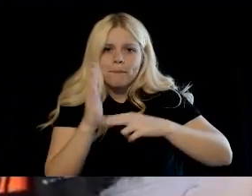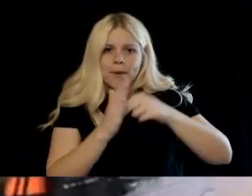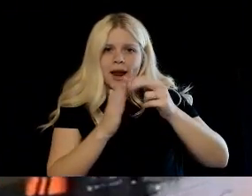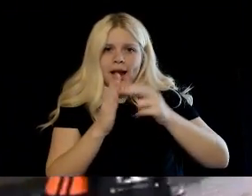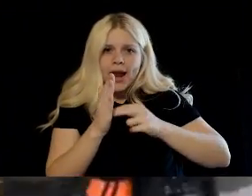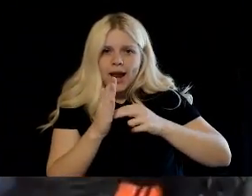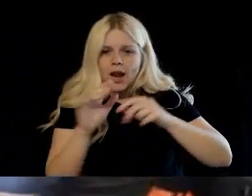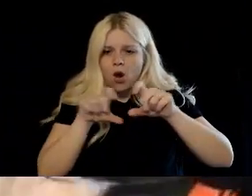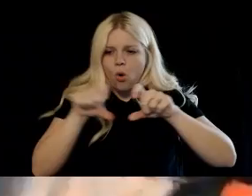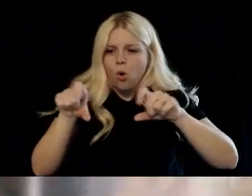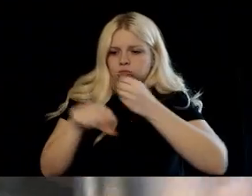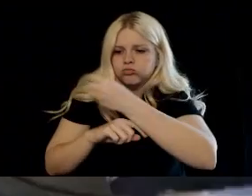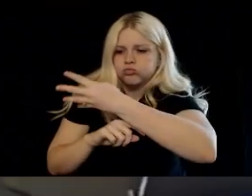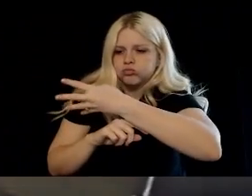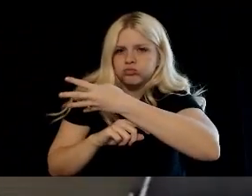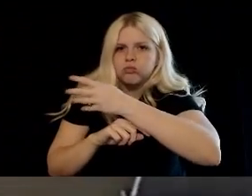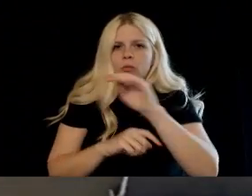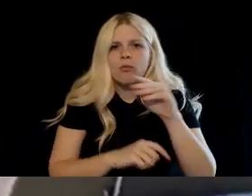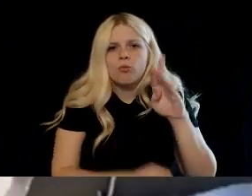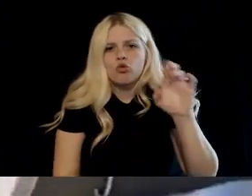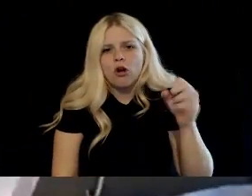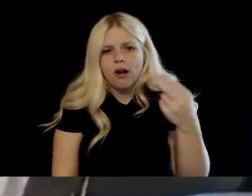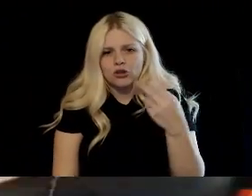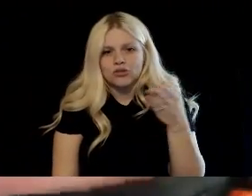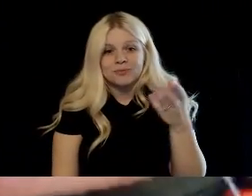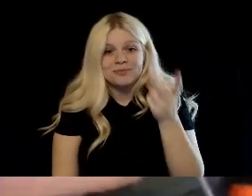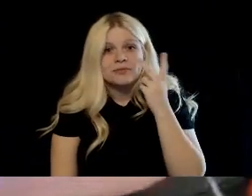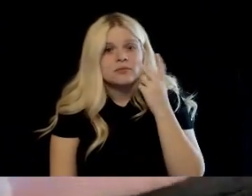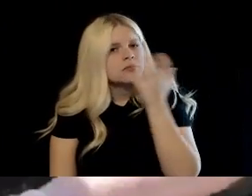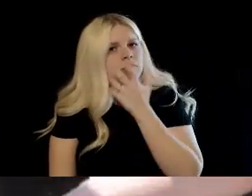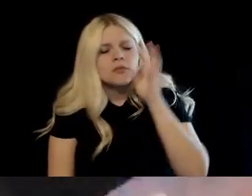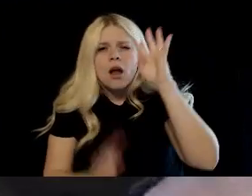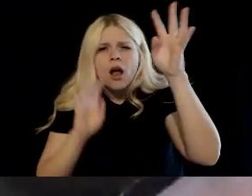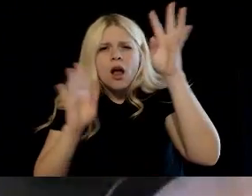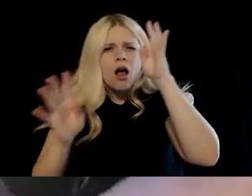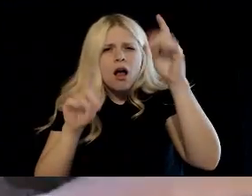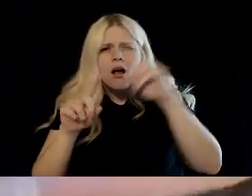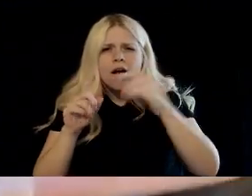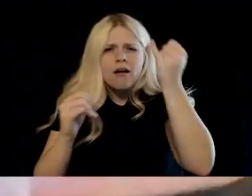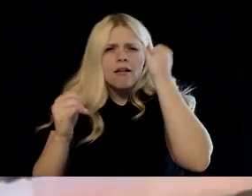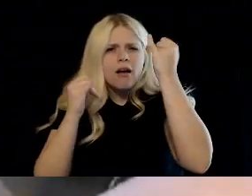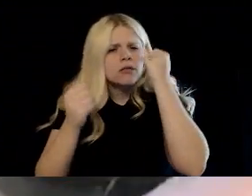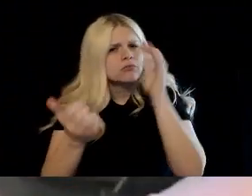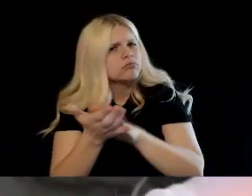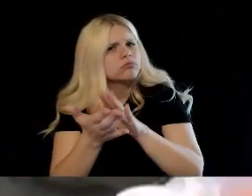Erica: You guys, I have to just say the animal care team, see, they come up with clever ideas like that.